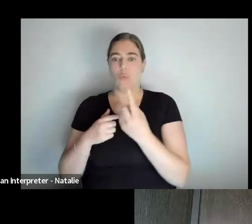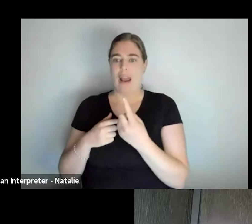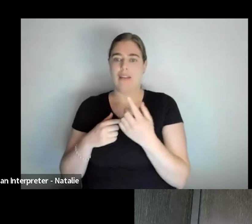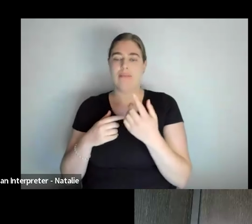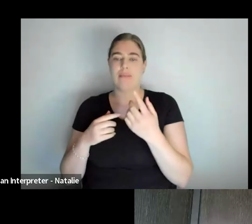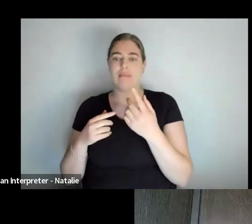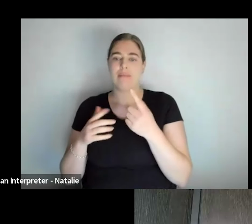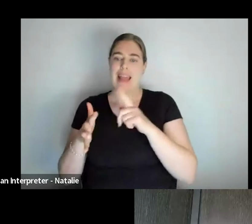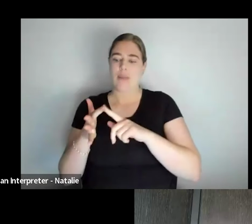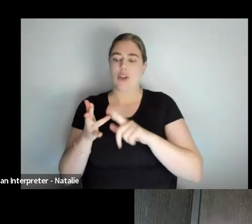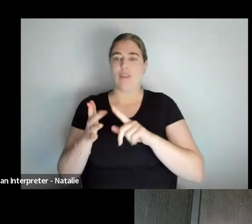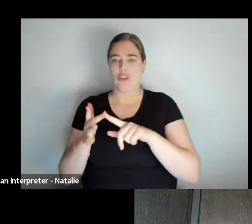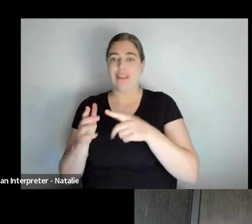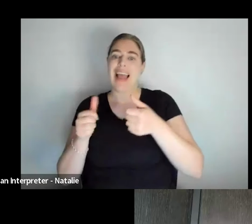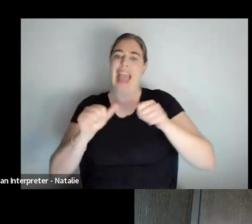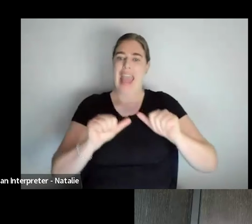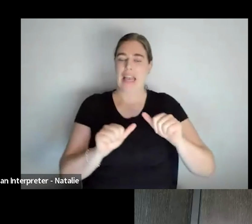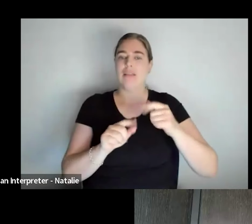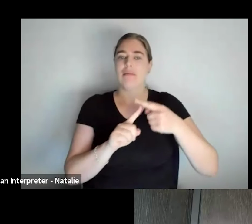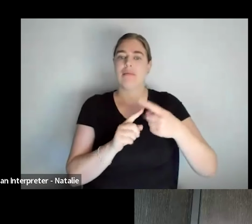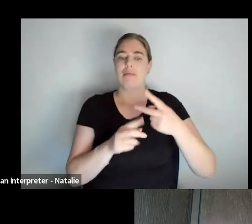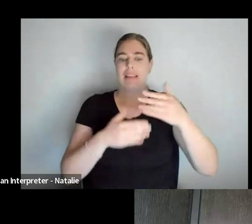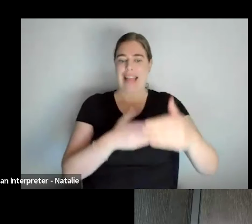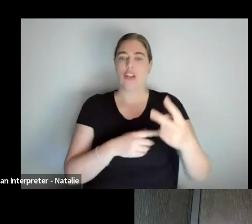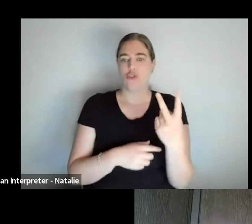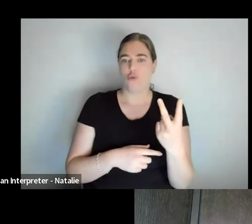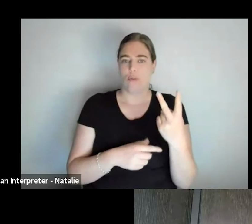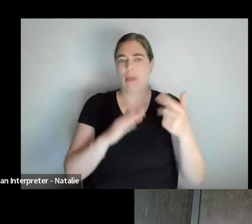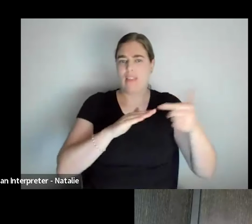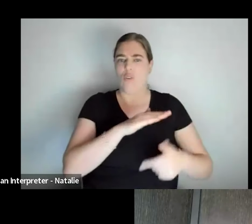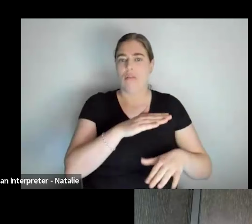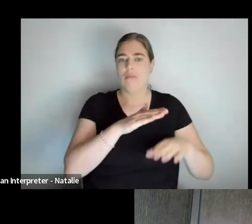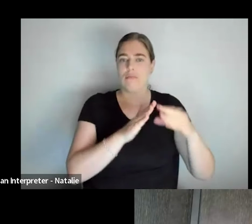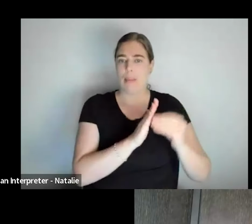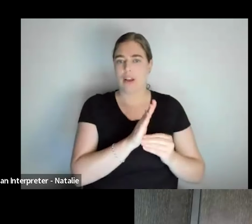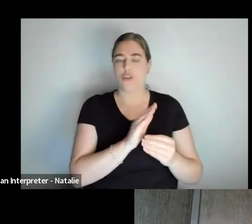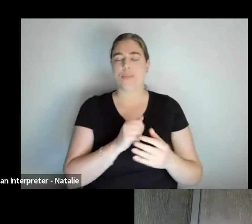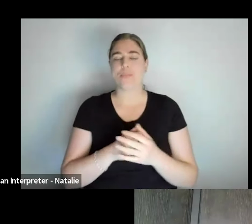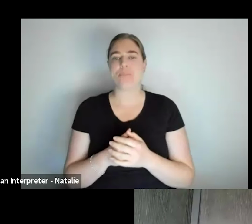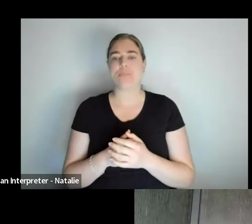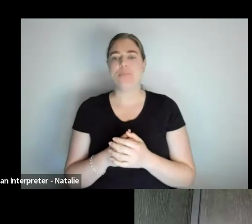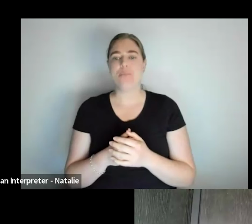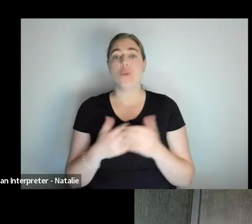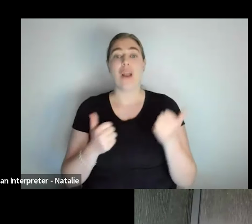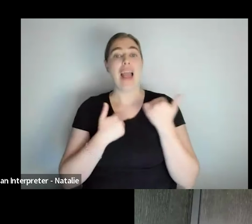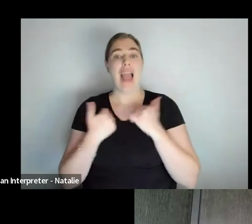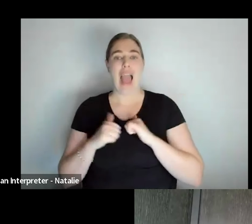and stage 2, the full applications. Our industry advisers, who are experts from a